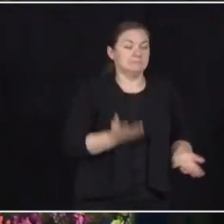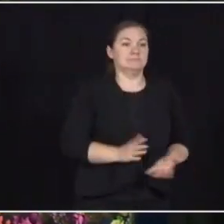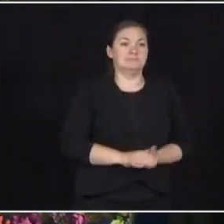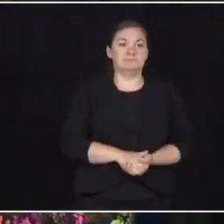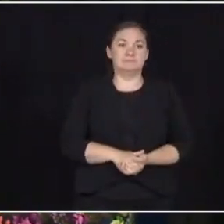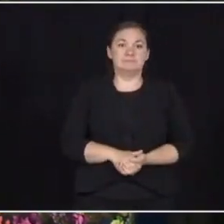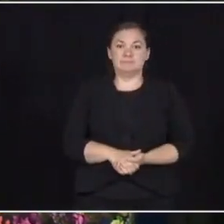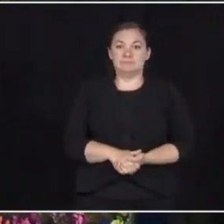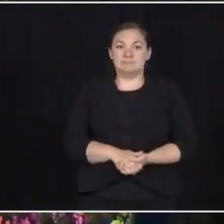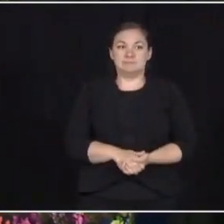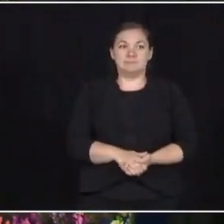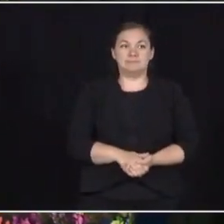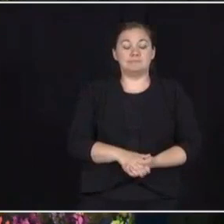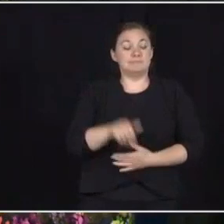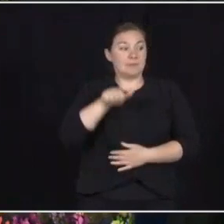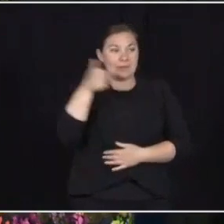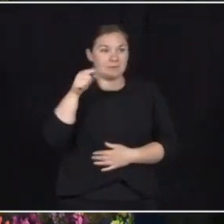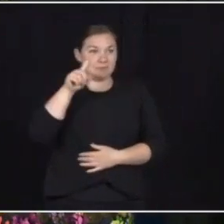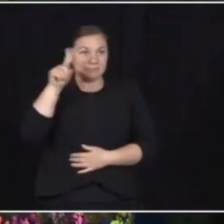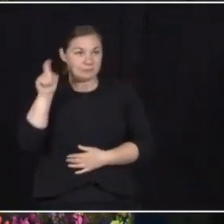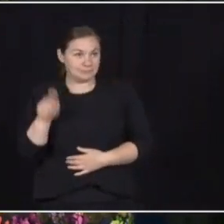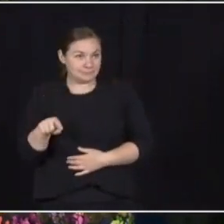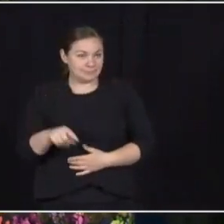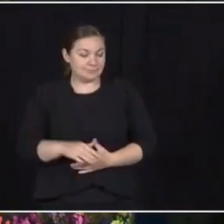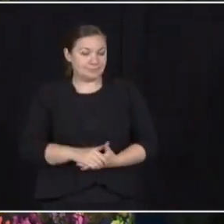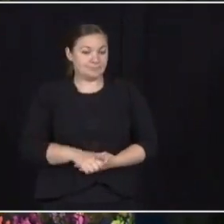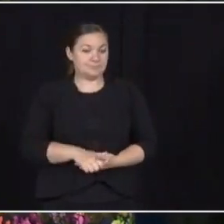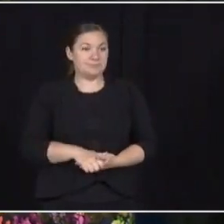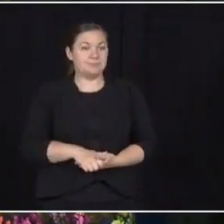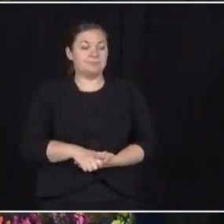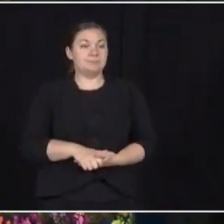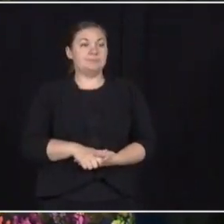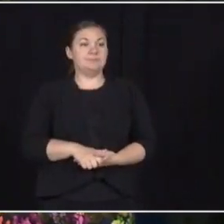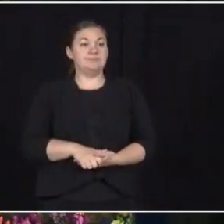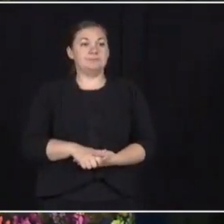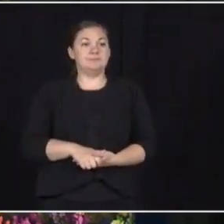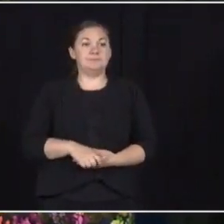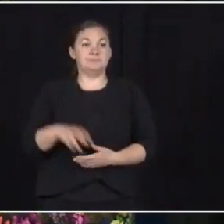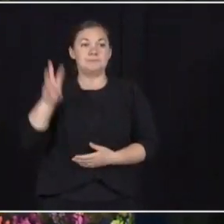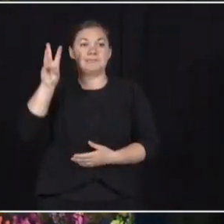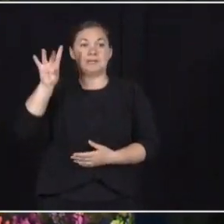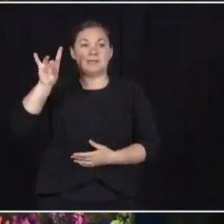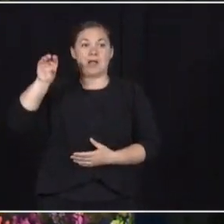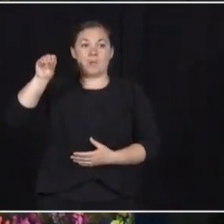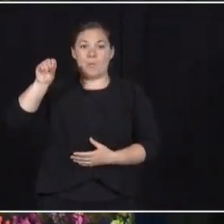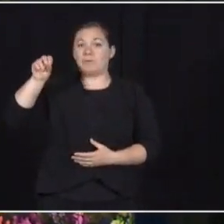's question comes from Mark from succeeding use. Please go ahead. Thank you.